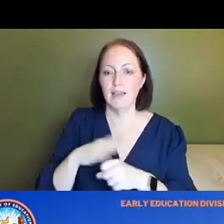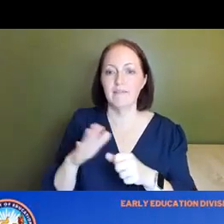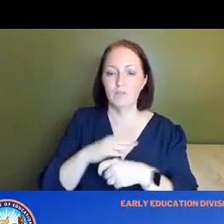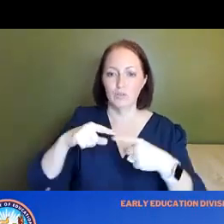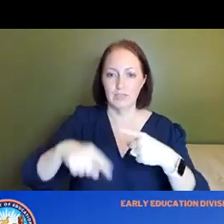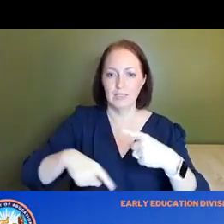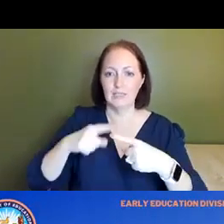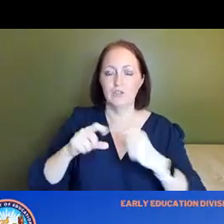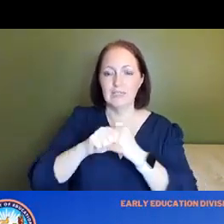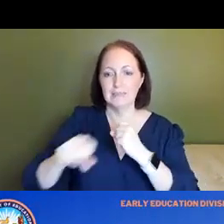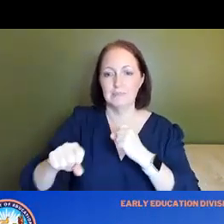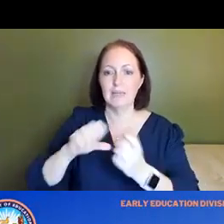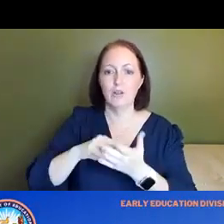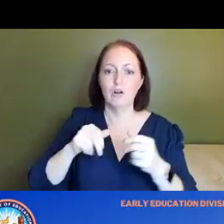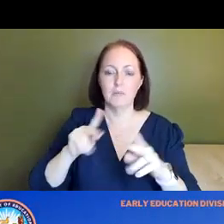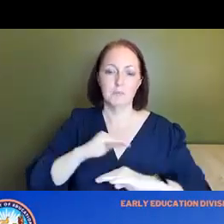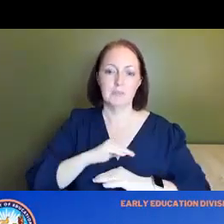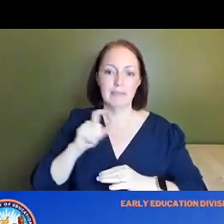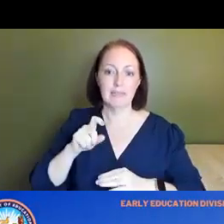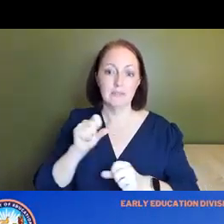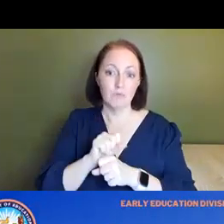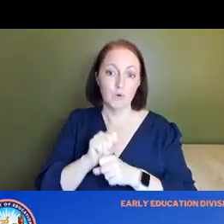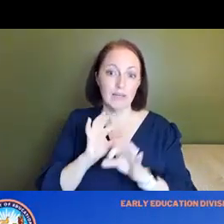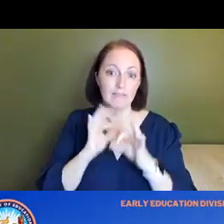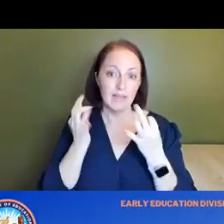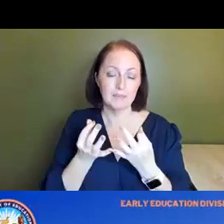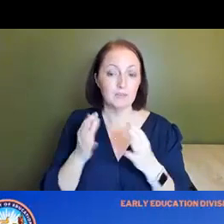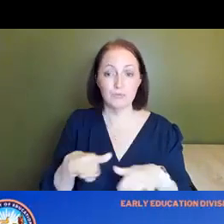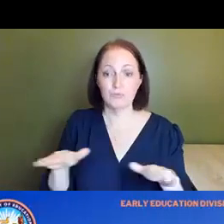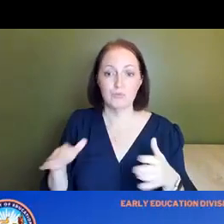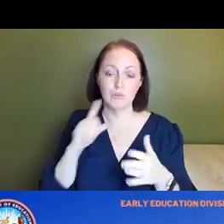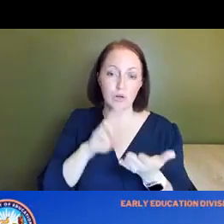learning programs to meet the needs of working families whose children are enrolled in TK